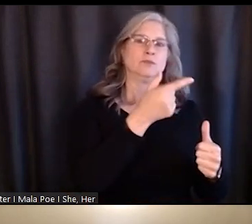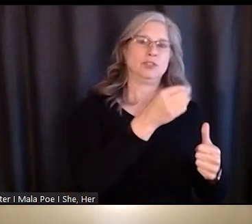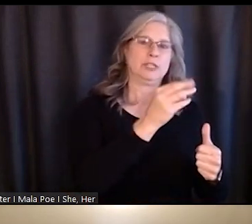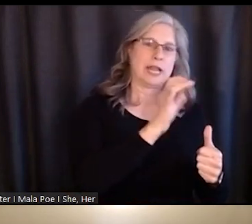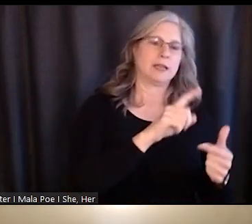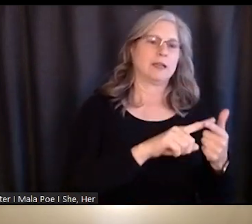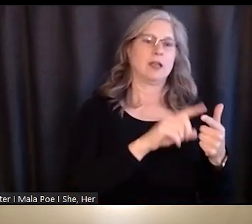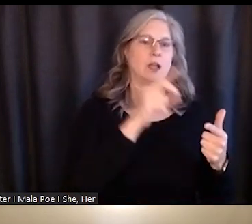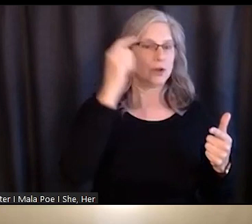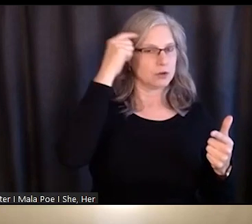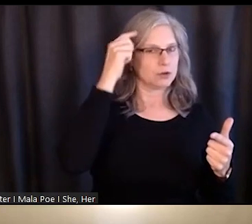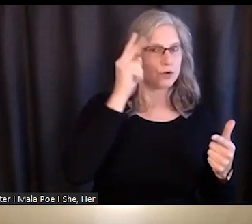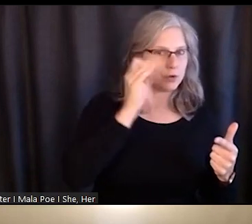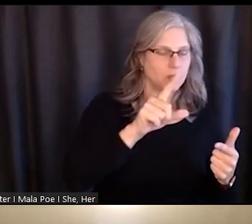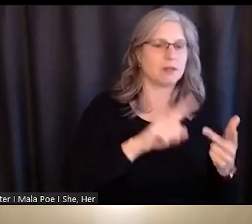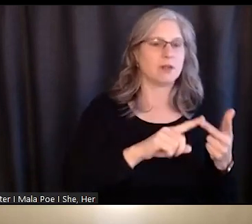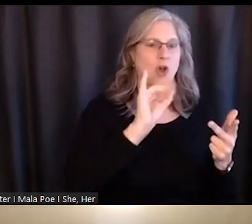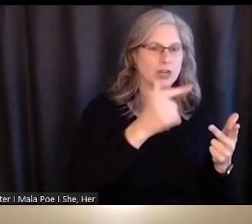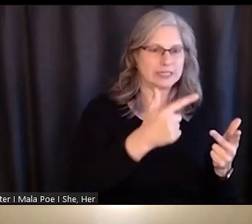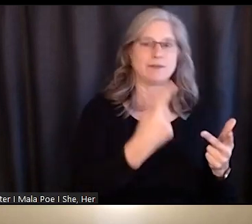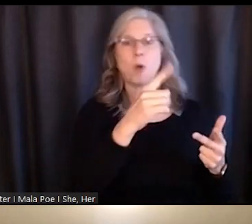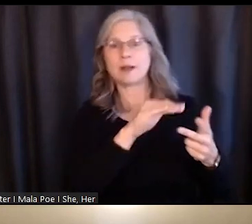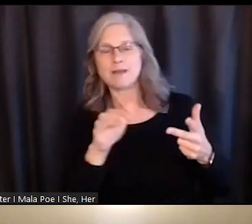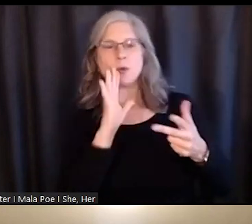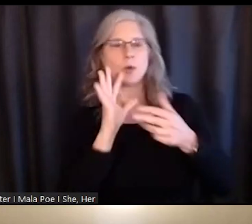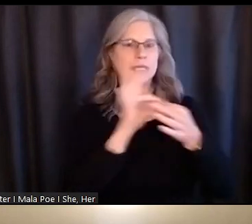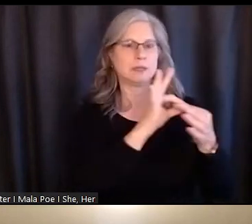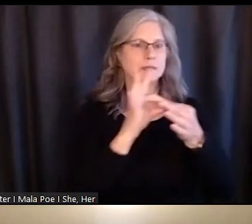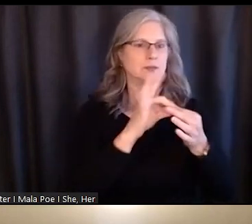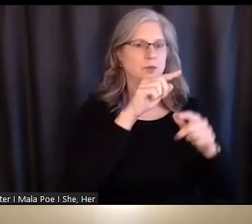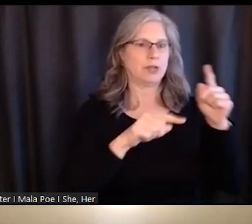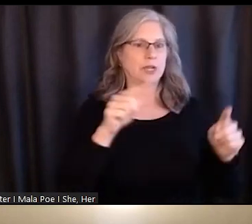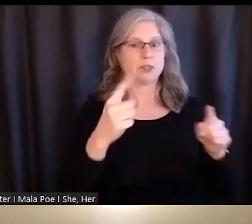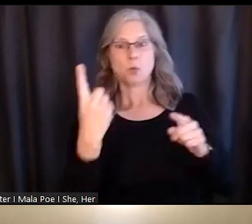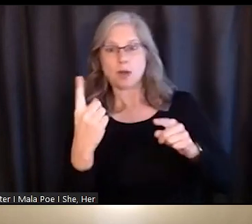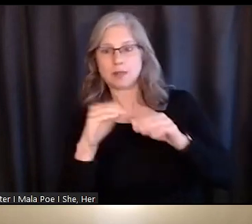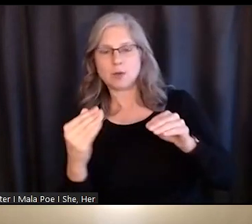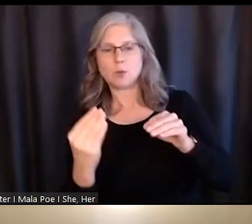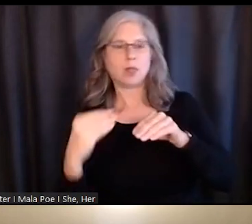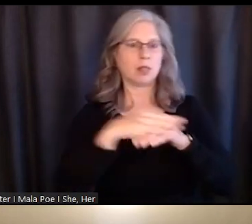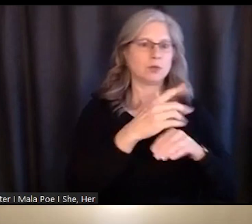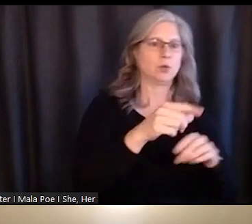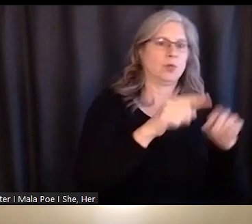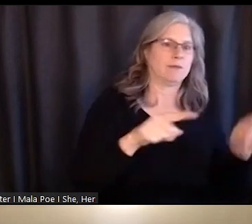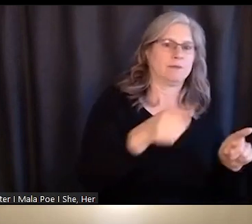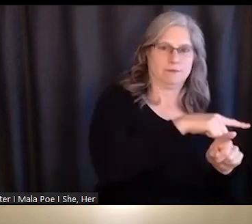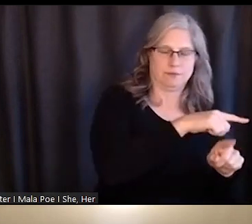variation at one level here is likely to be related to variation at other levels, although exactly how this plays out is perhaps not always obvious.